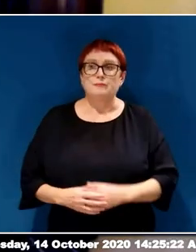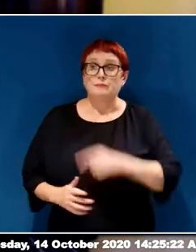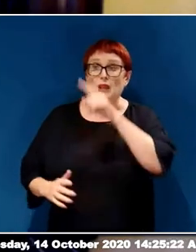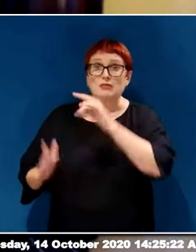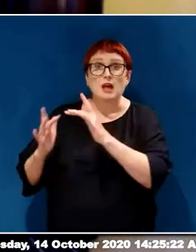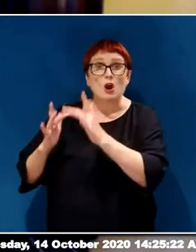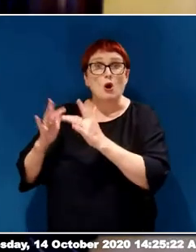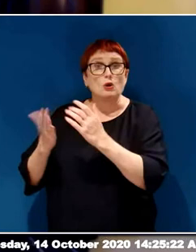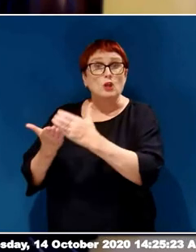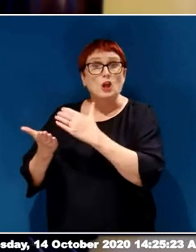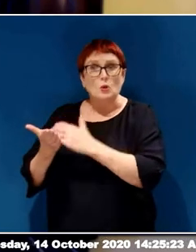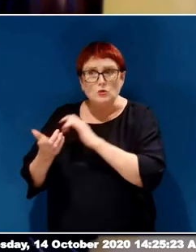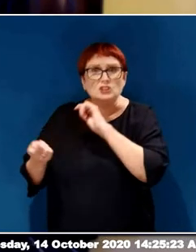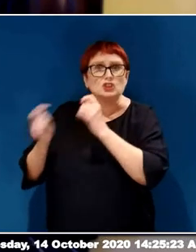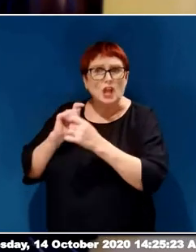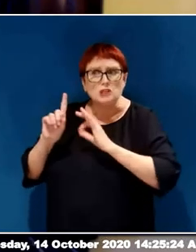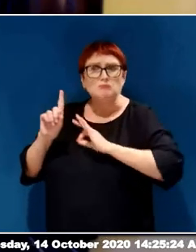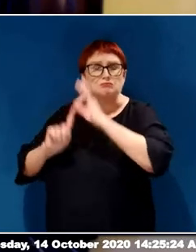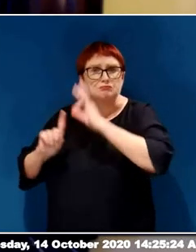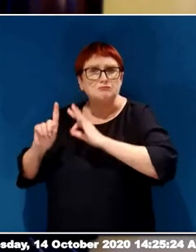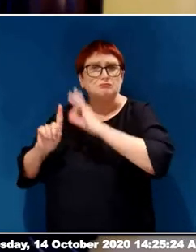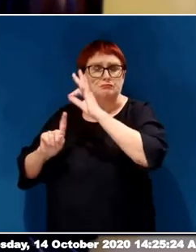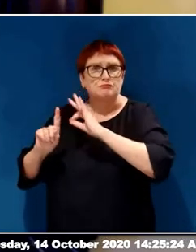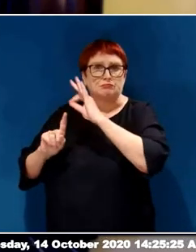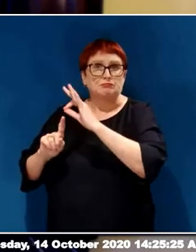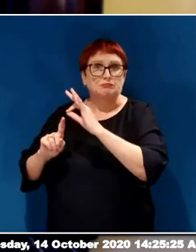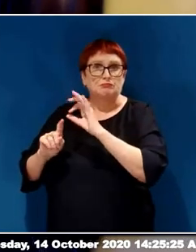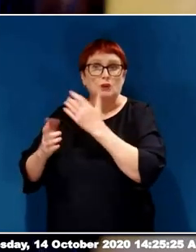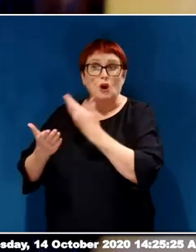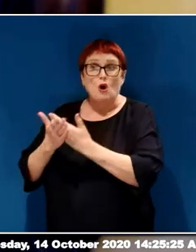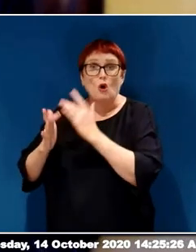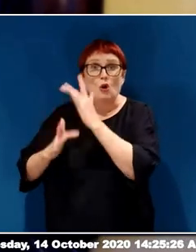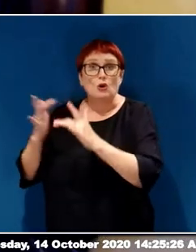removed behind the paywall that restricted their access to public